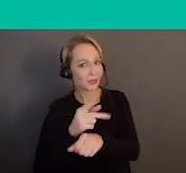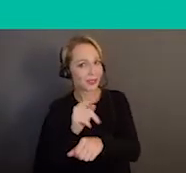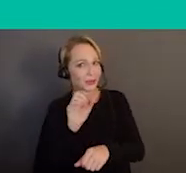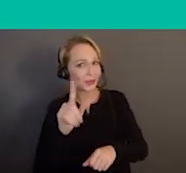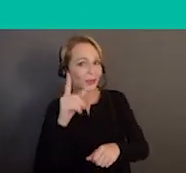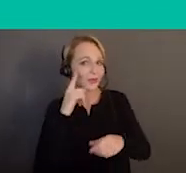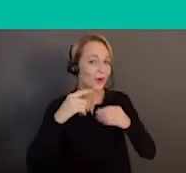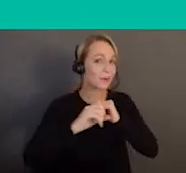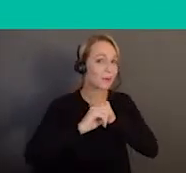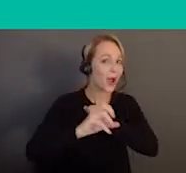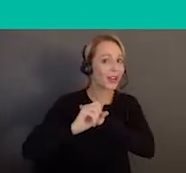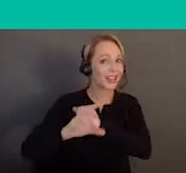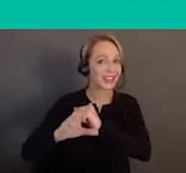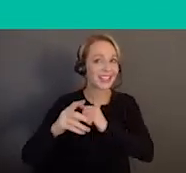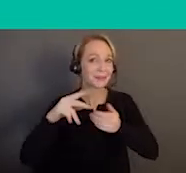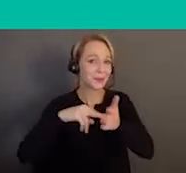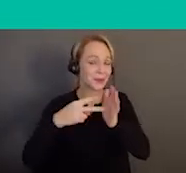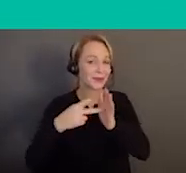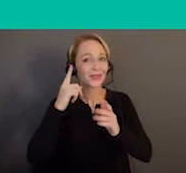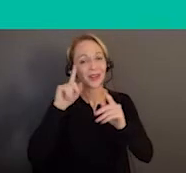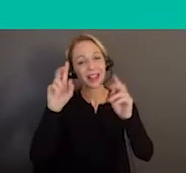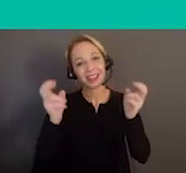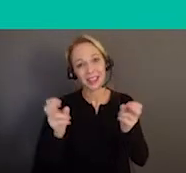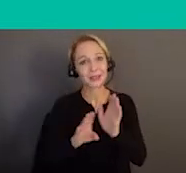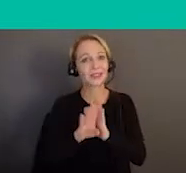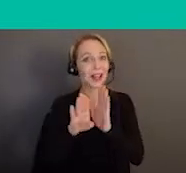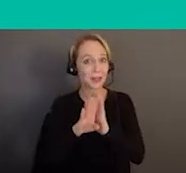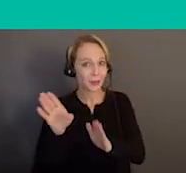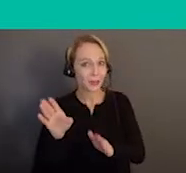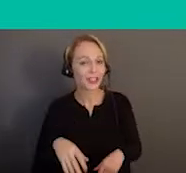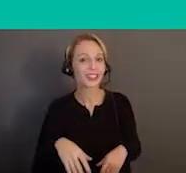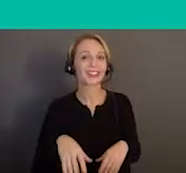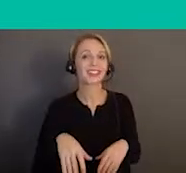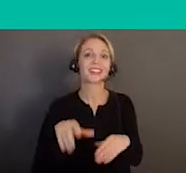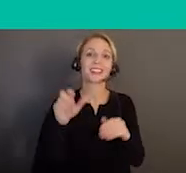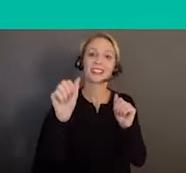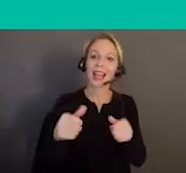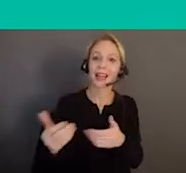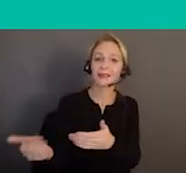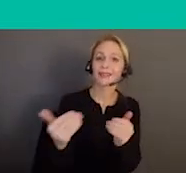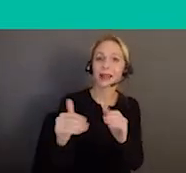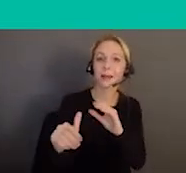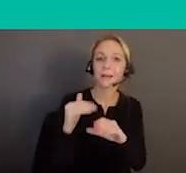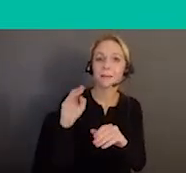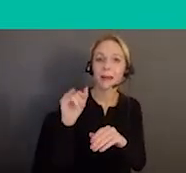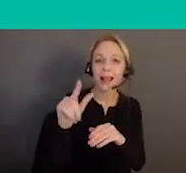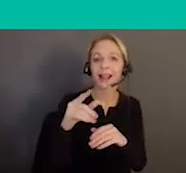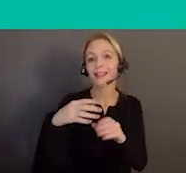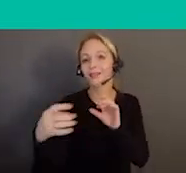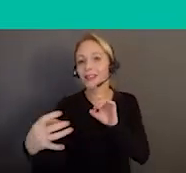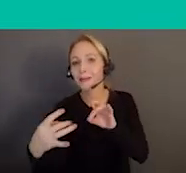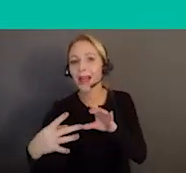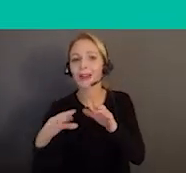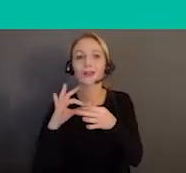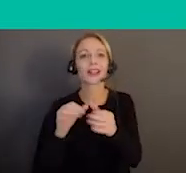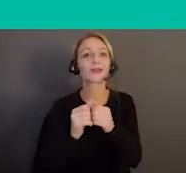CHECK IN THEIR OWN ACCOUNTS. THEMIE CAN BE USED AS A TOOL.